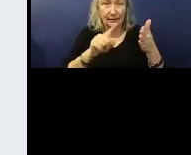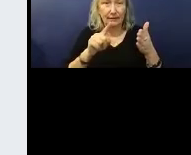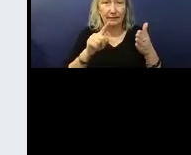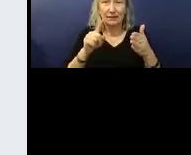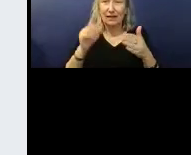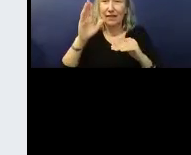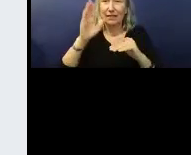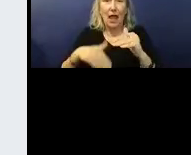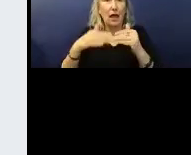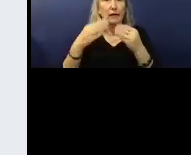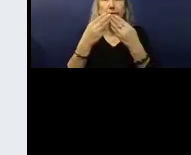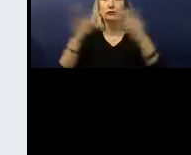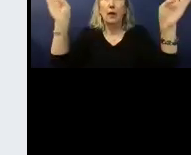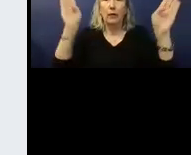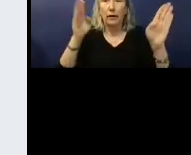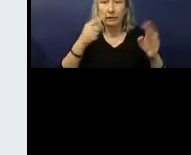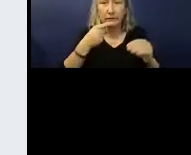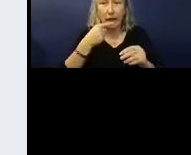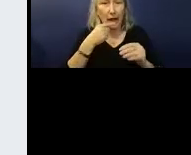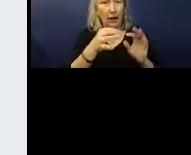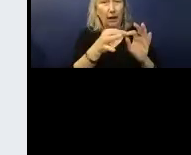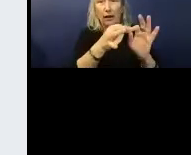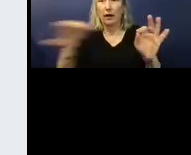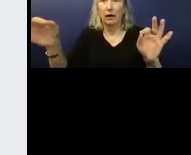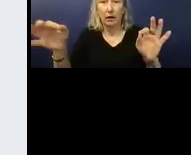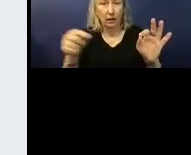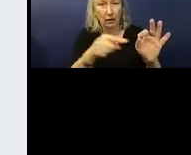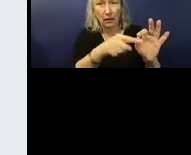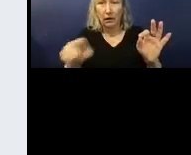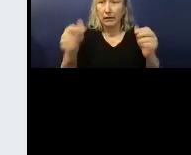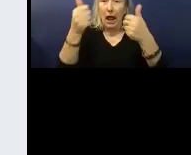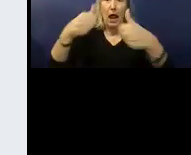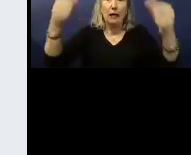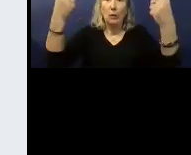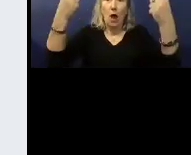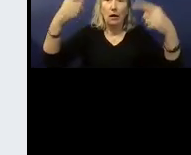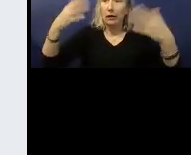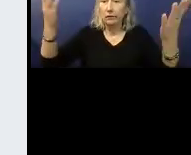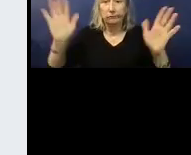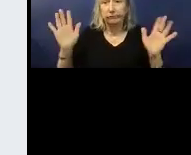this line of saying anybody on the other side of the line, we're not going to investigate.